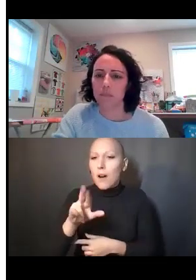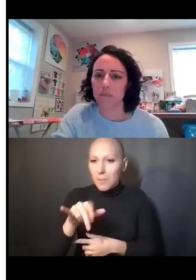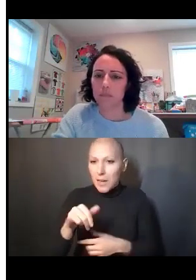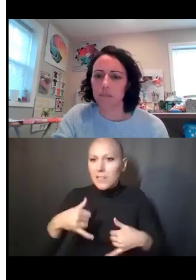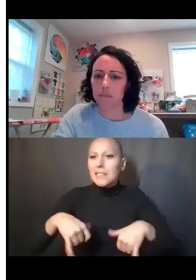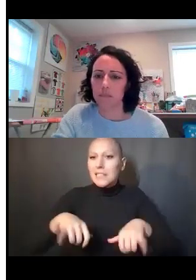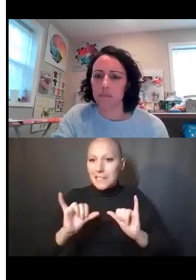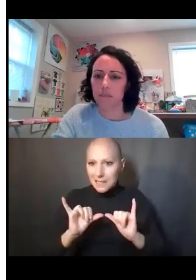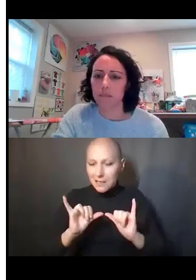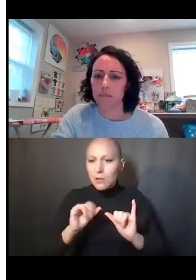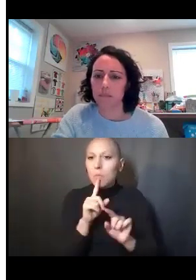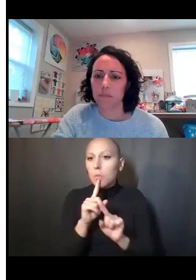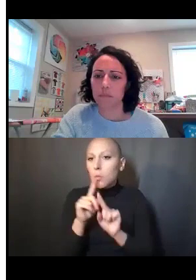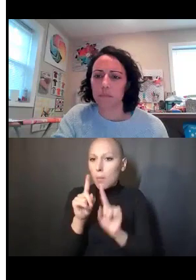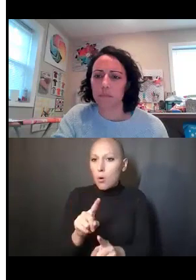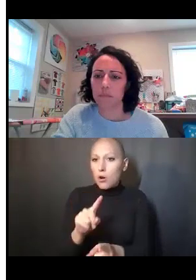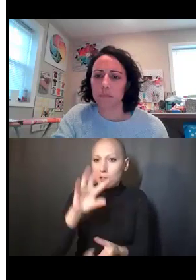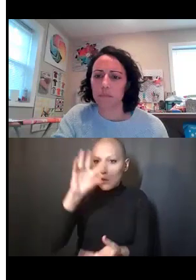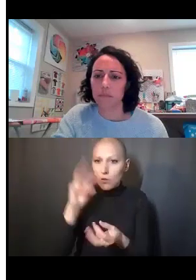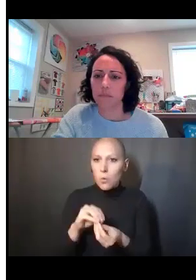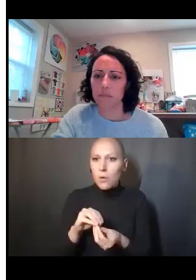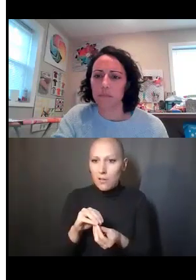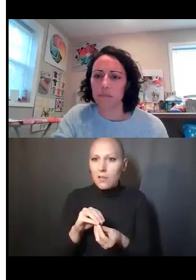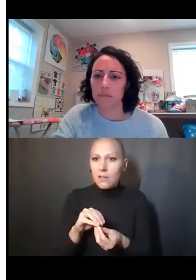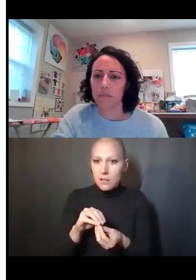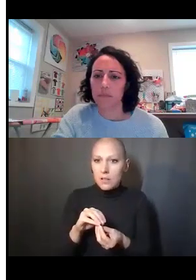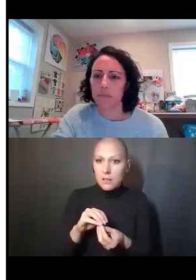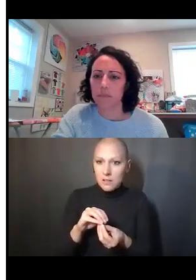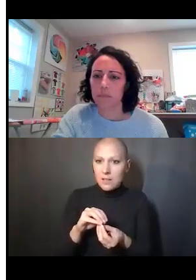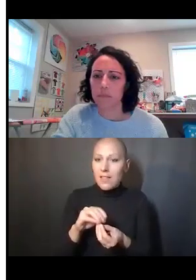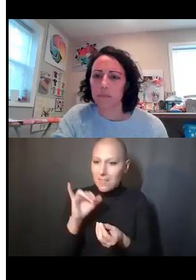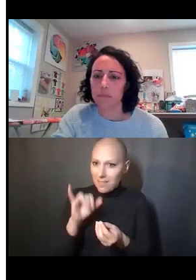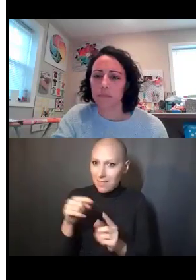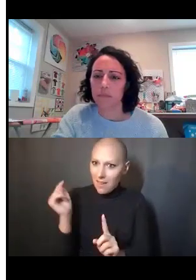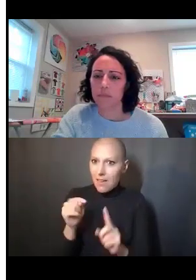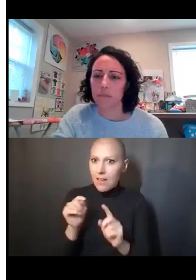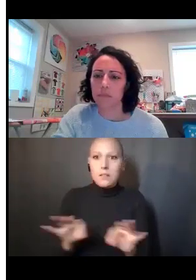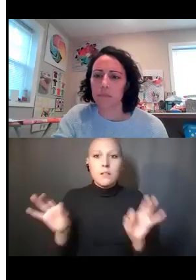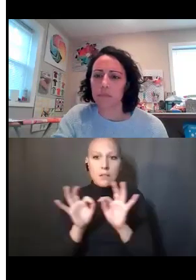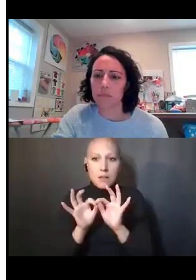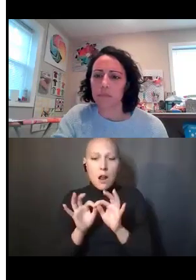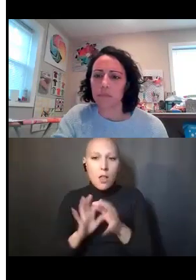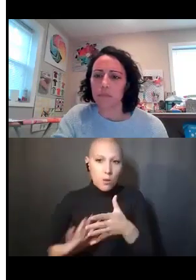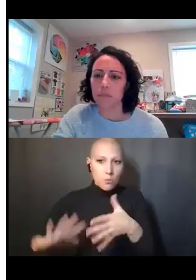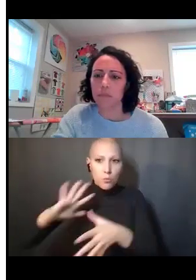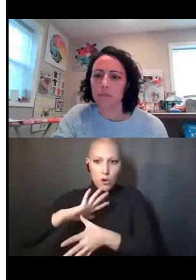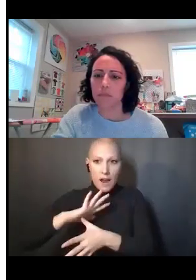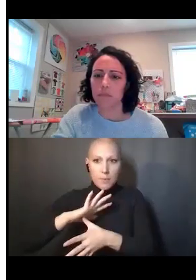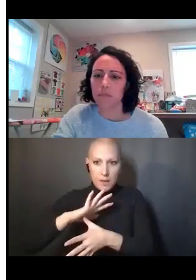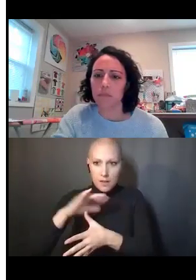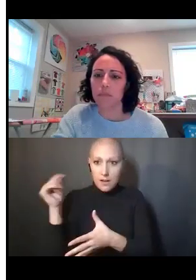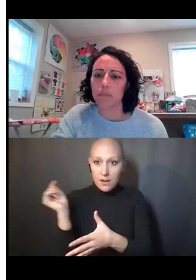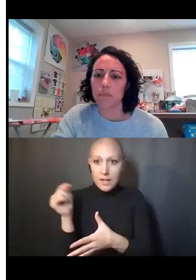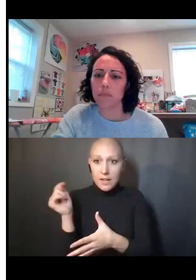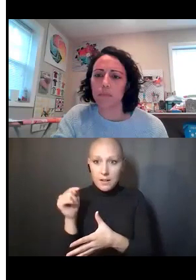Michelle Bulls: That's the key. It's whatever is at the prime, including the sub.